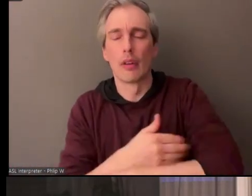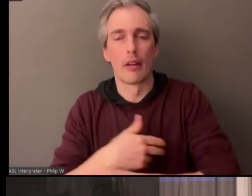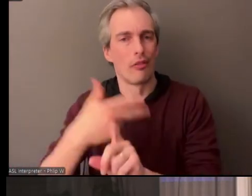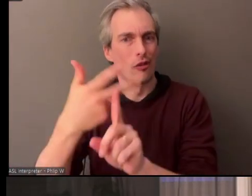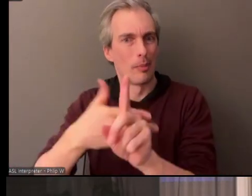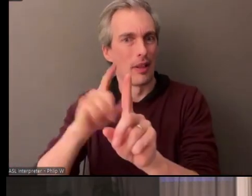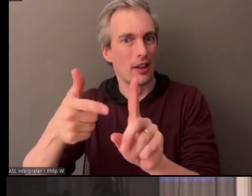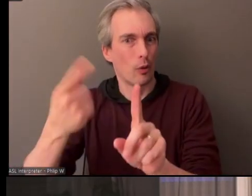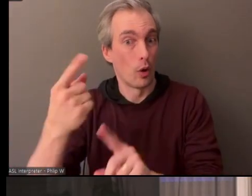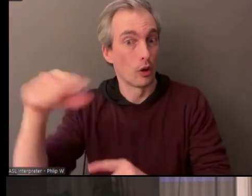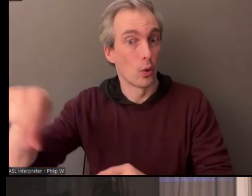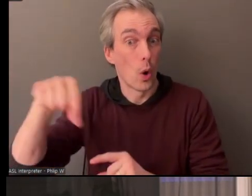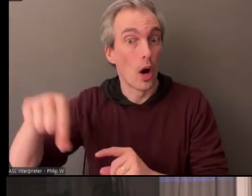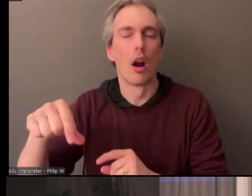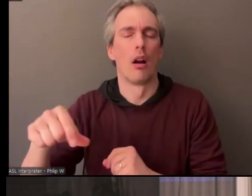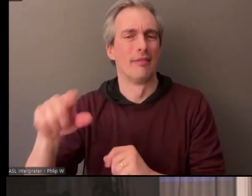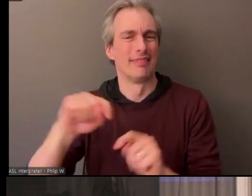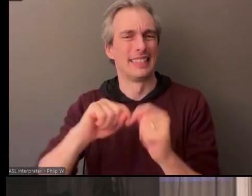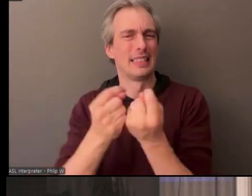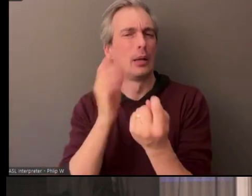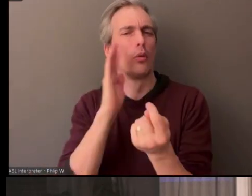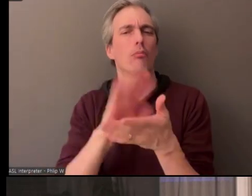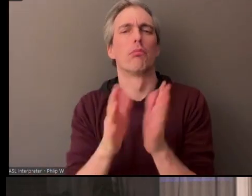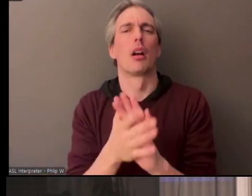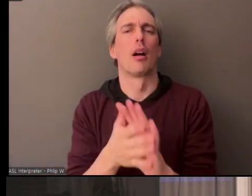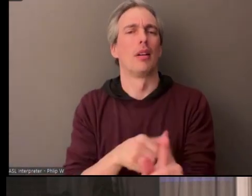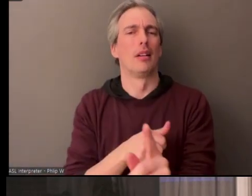And they start to come to you with the more interesting questions.